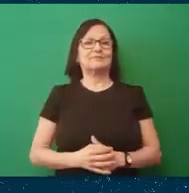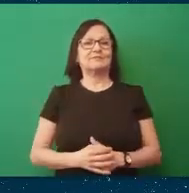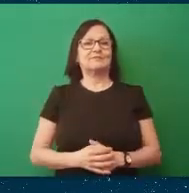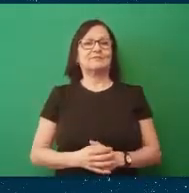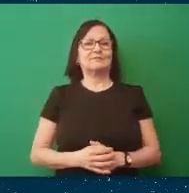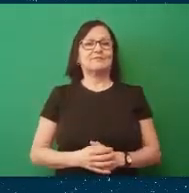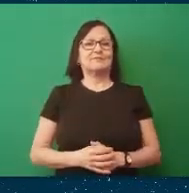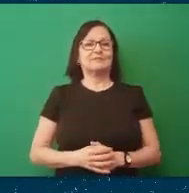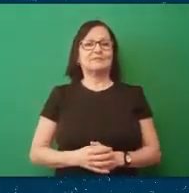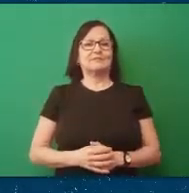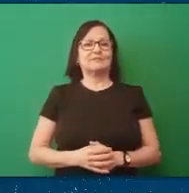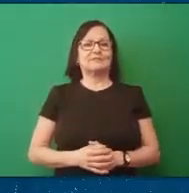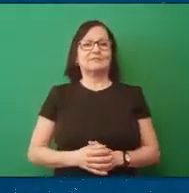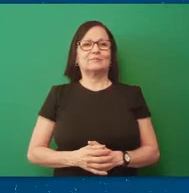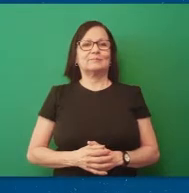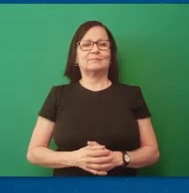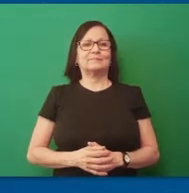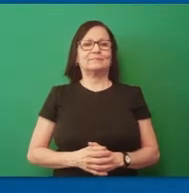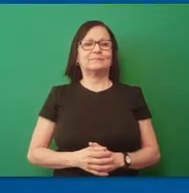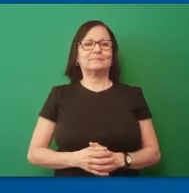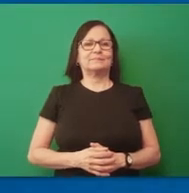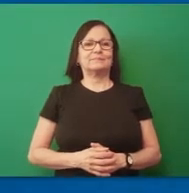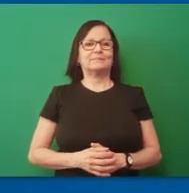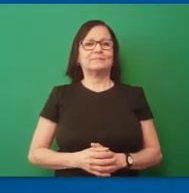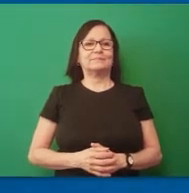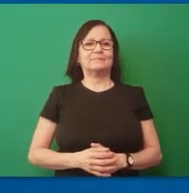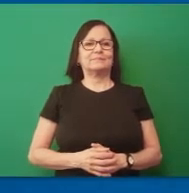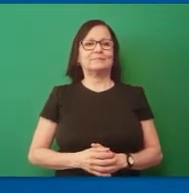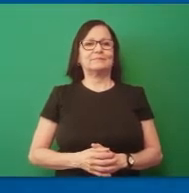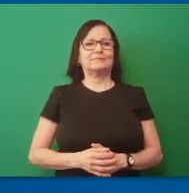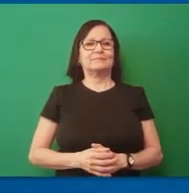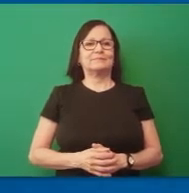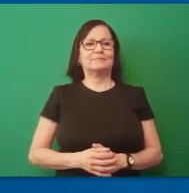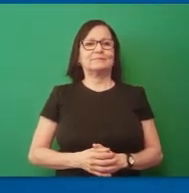[bell rings]